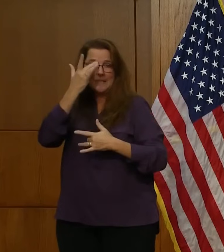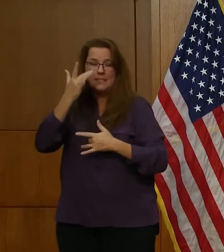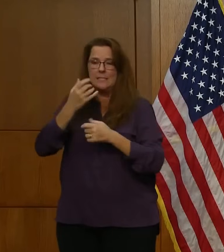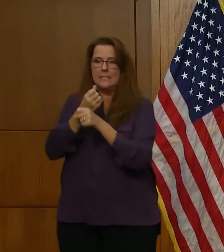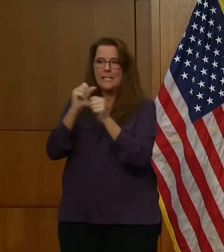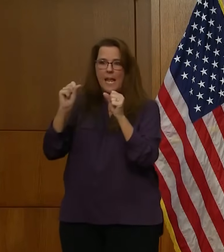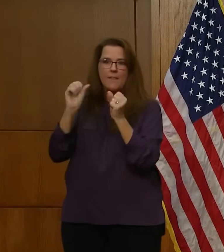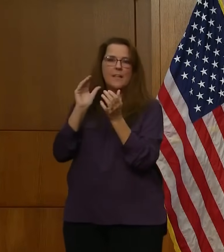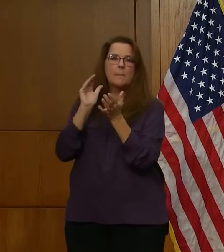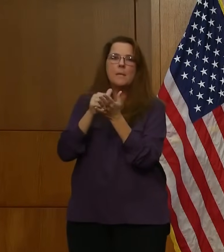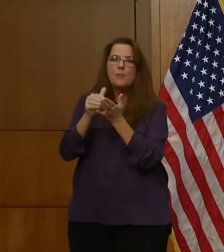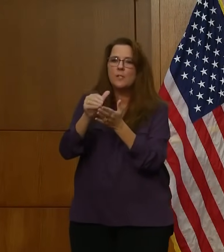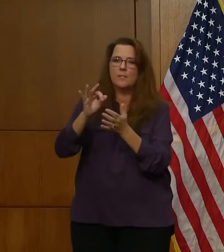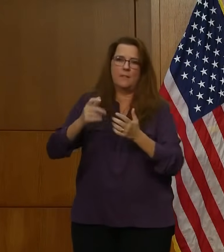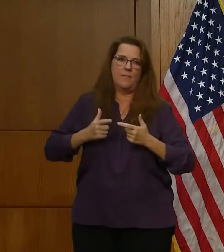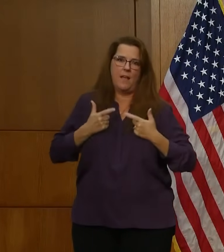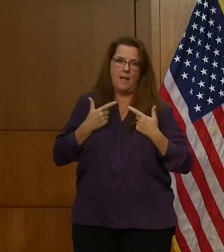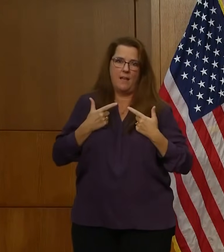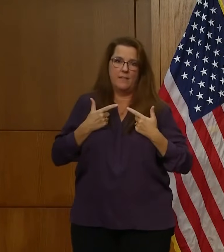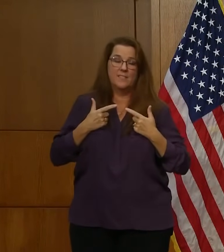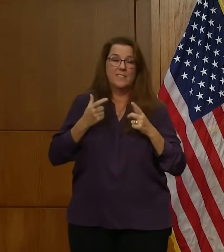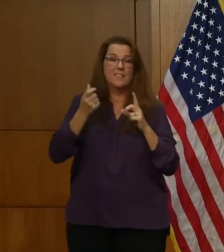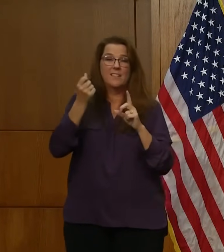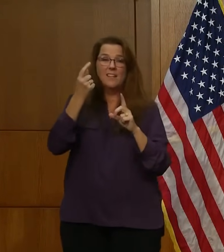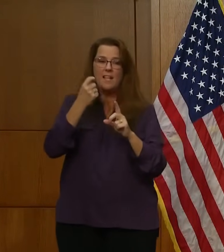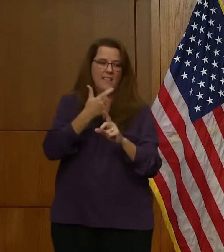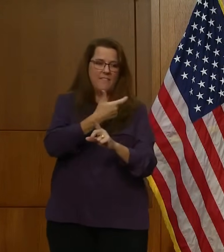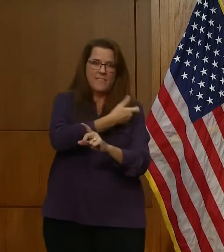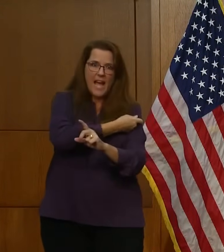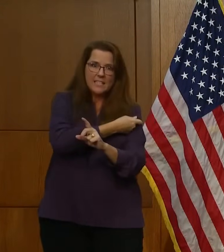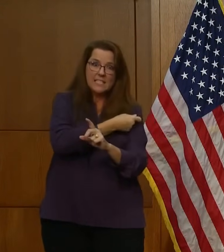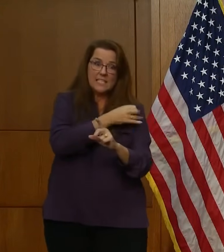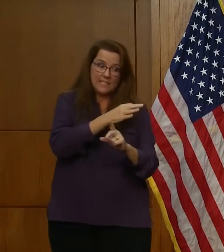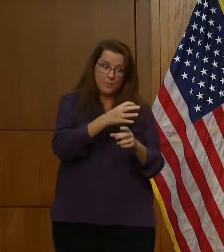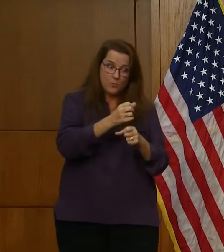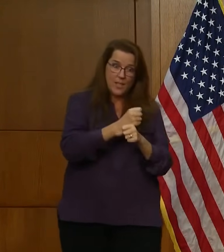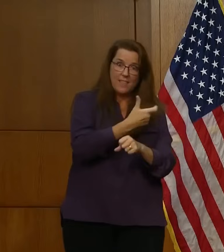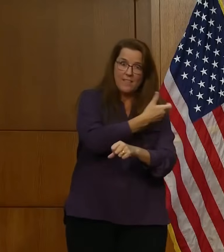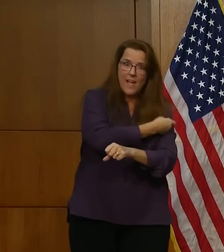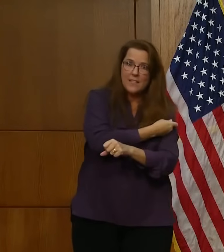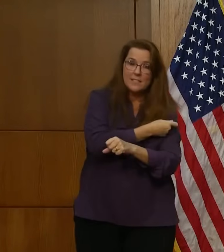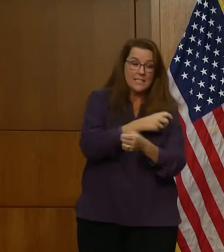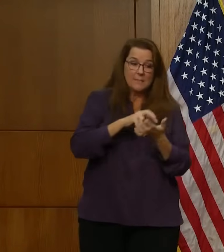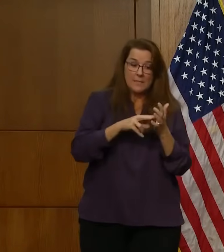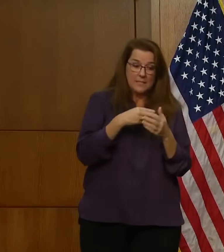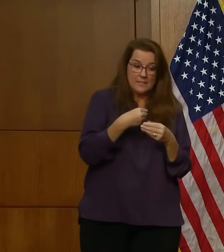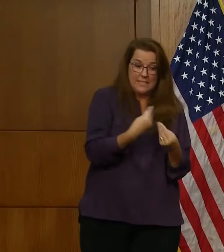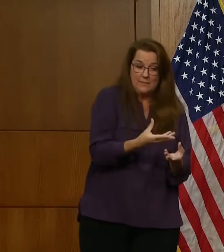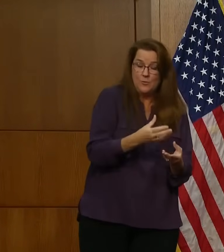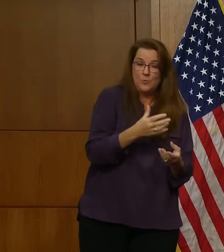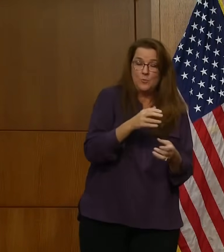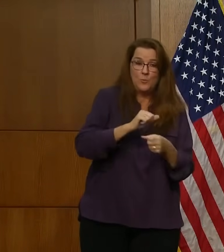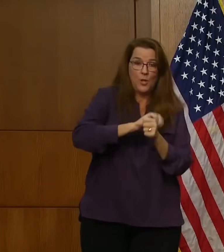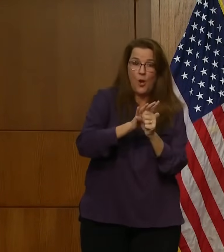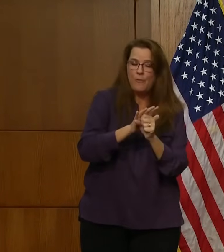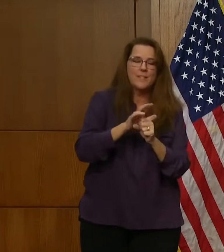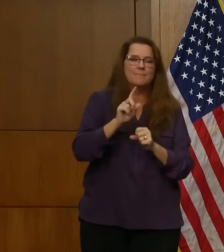ELIMINATED MANY DEADLY DISEASES, SAVING MILLIONS OF